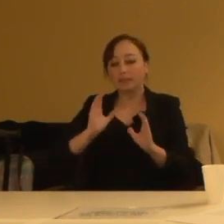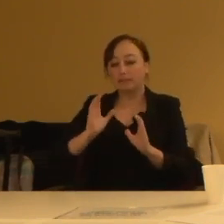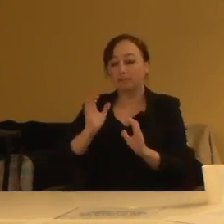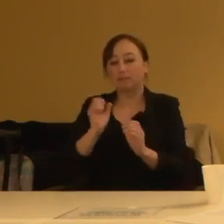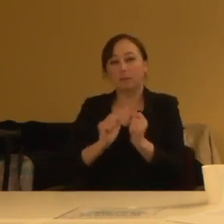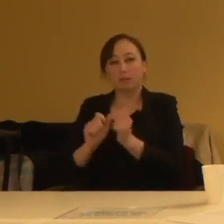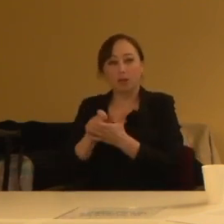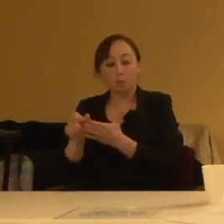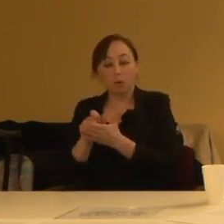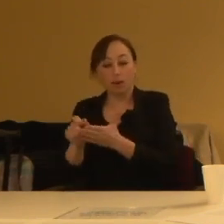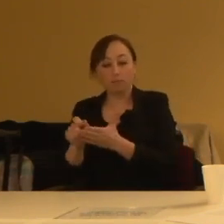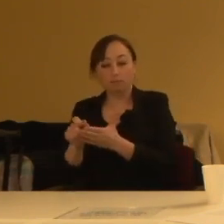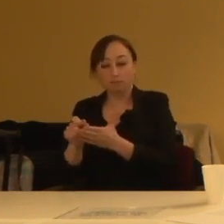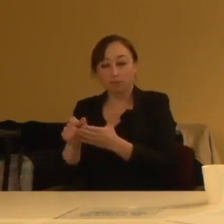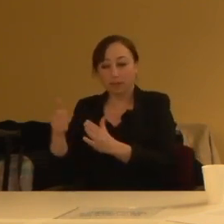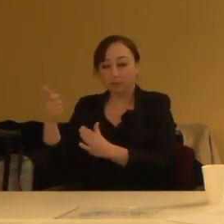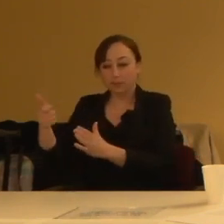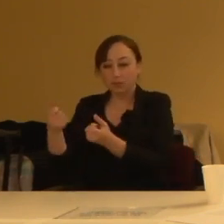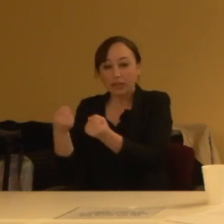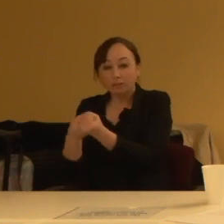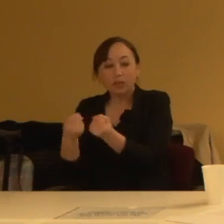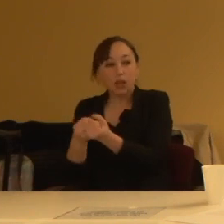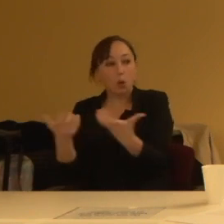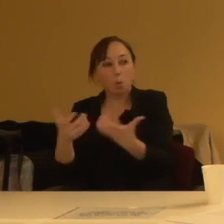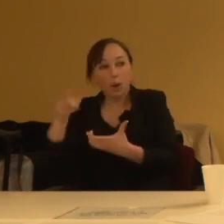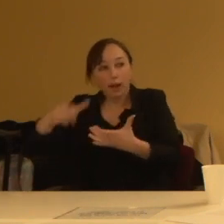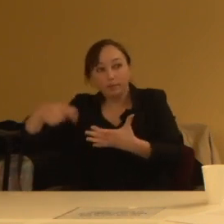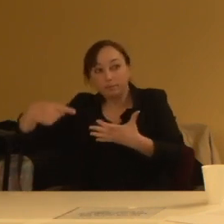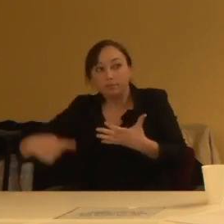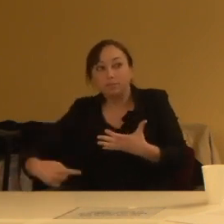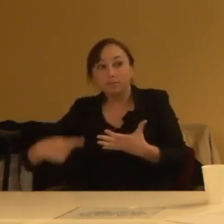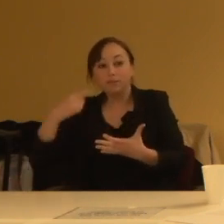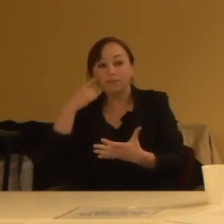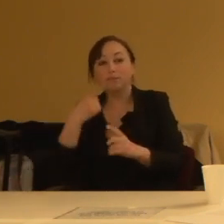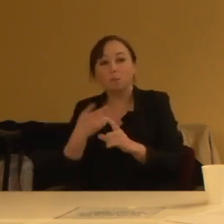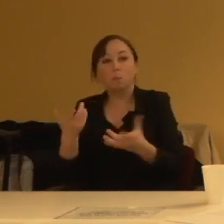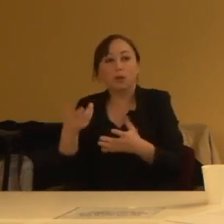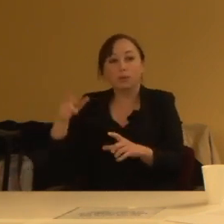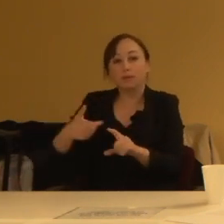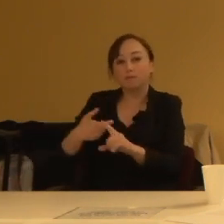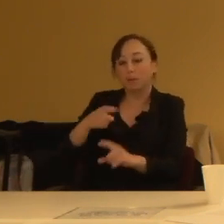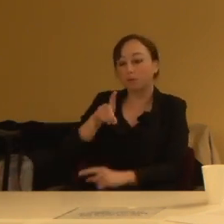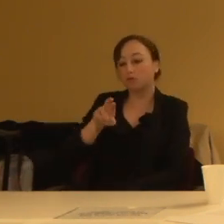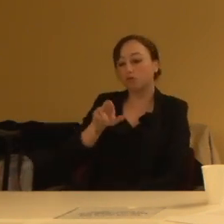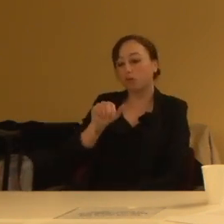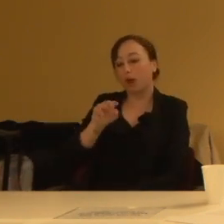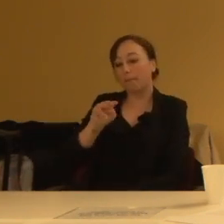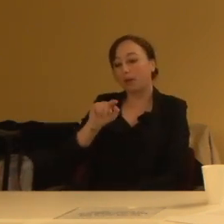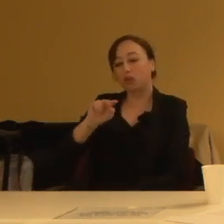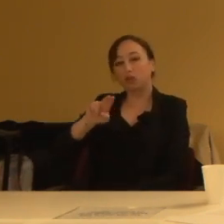when they're advocating for what they need in their room, and what they need from their dramaturge. Like, sometimes it's actually just that simple.